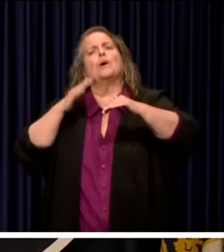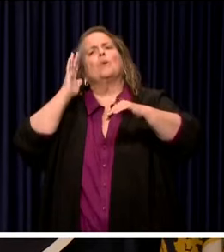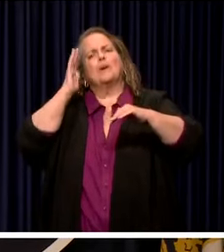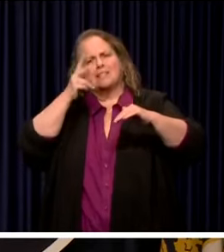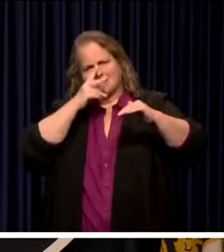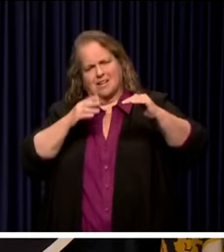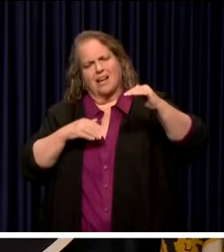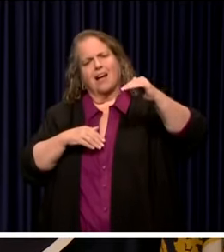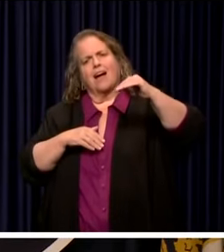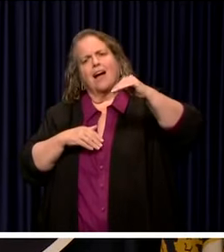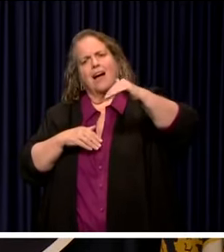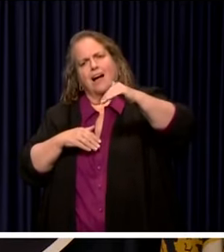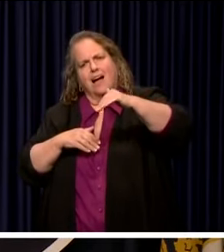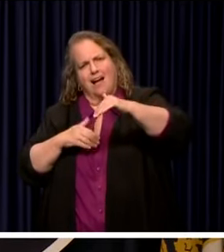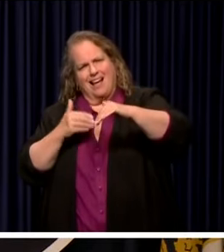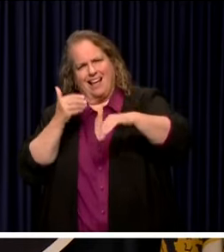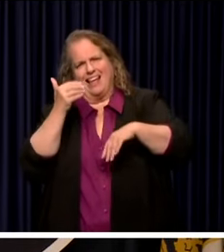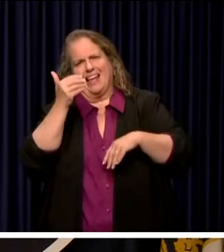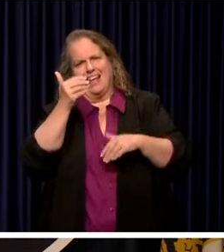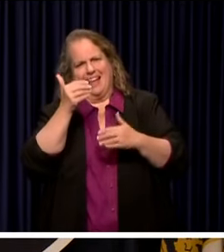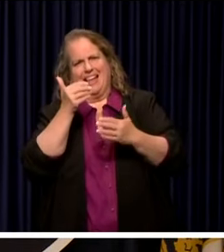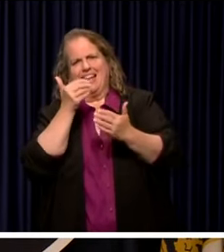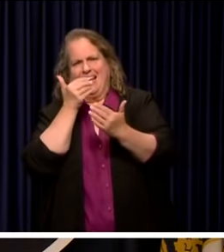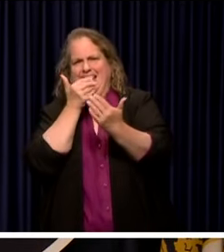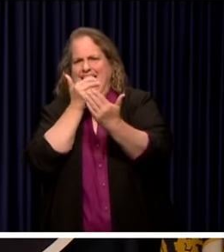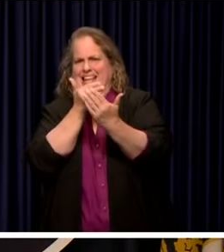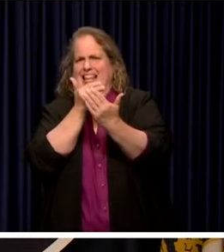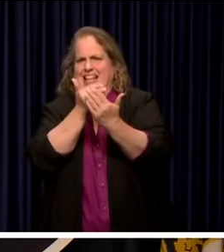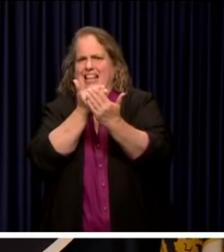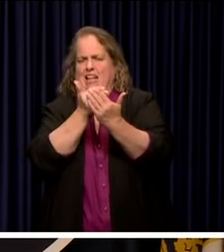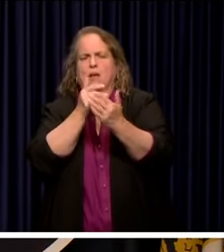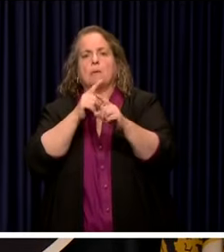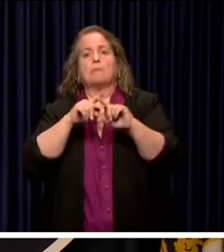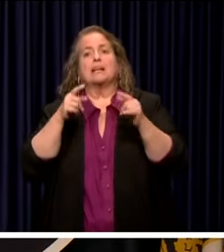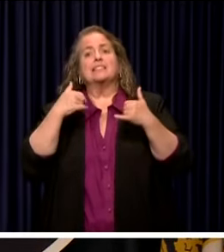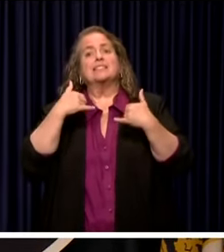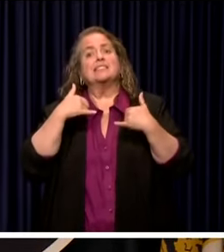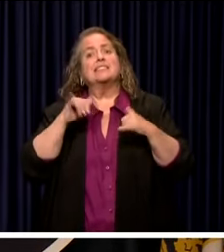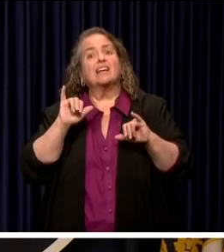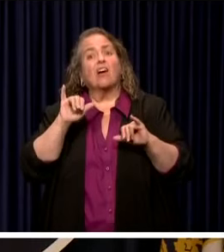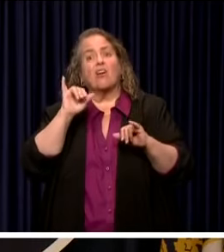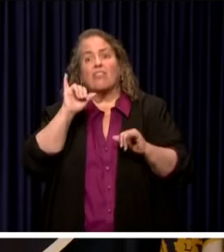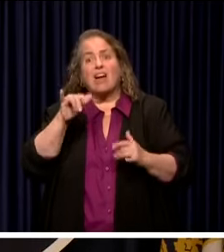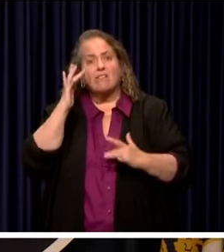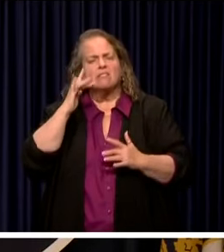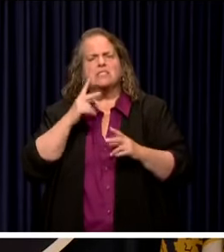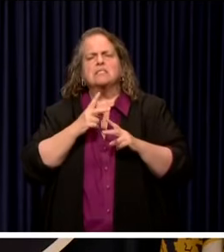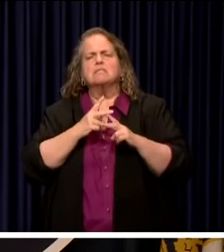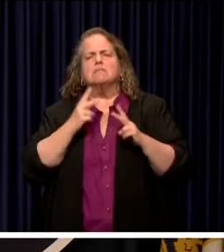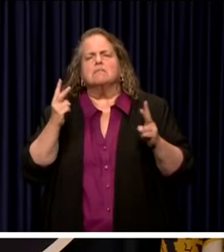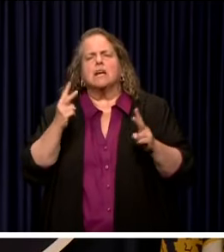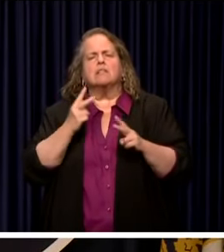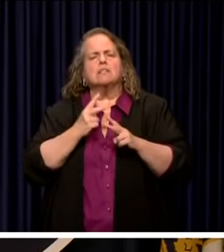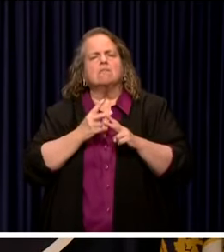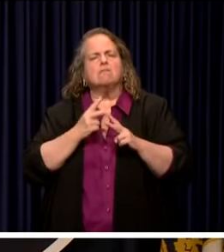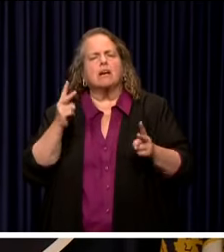JUST A COUPLE DAYS AGO I TALKED ABOUT THE LOSS OF FRIEDA WOODS,